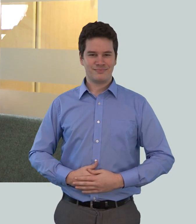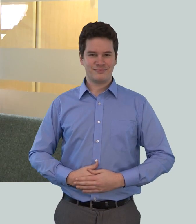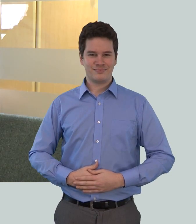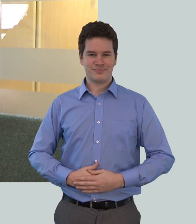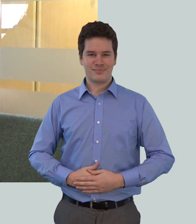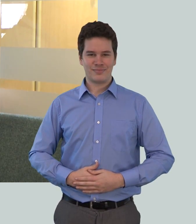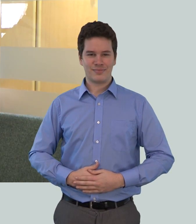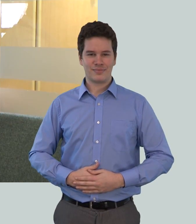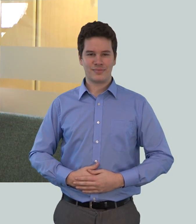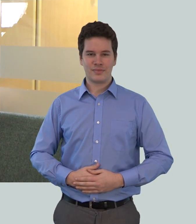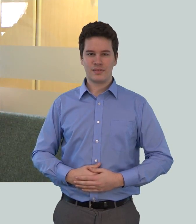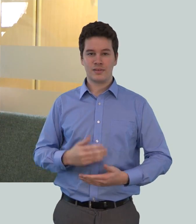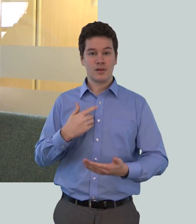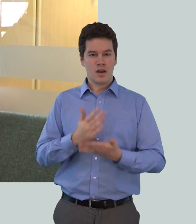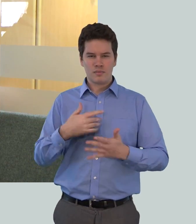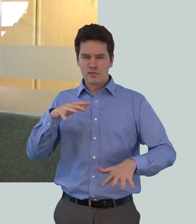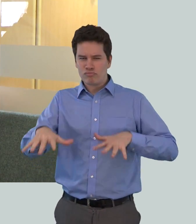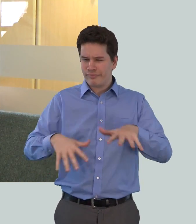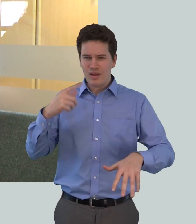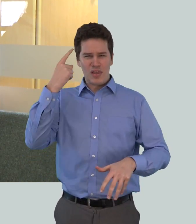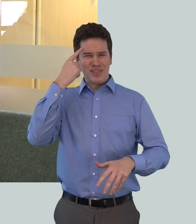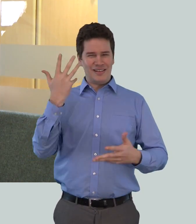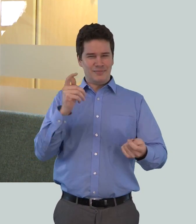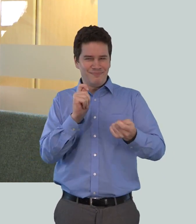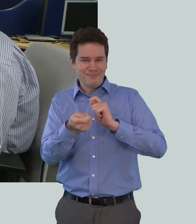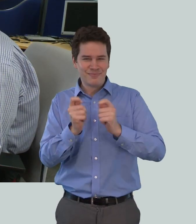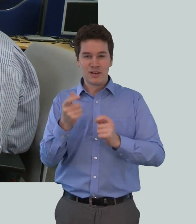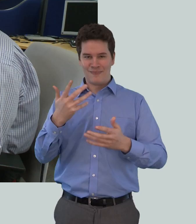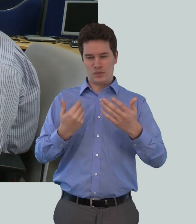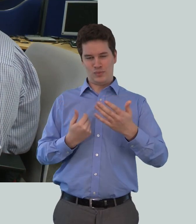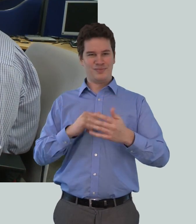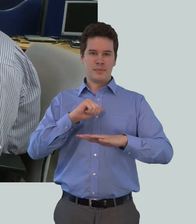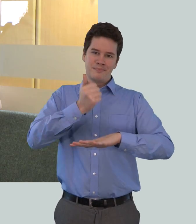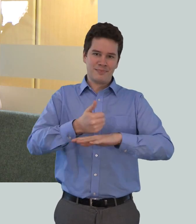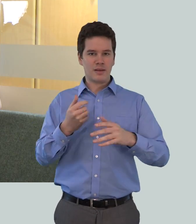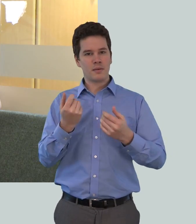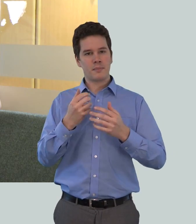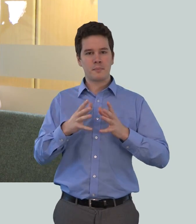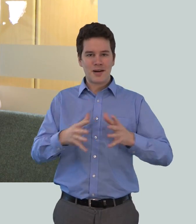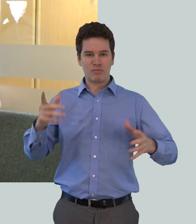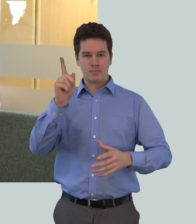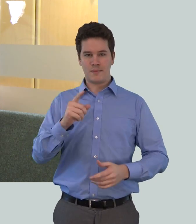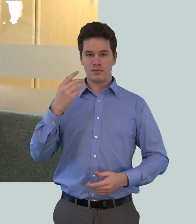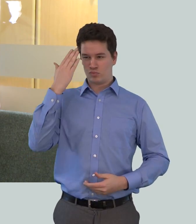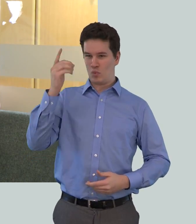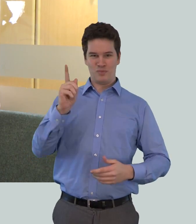You know I struggle to actually think of any particular compensations that we have to do and the vast majority of people would not even be aware